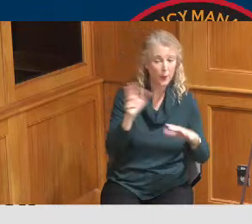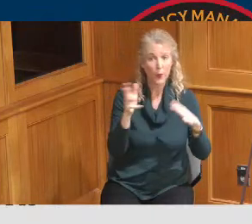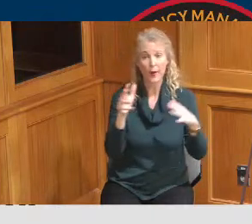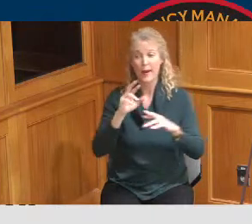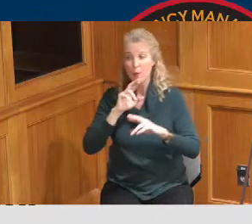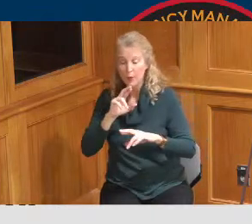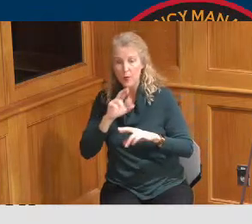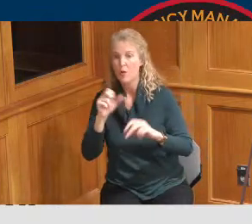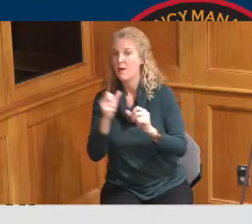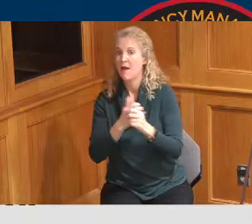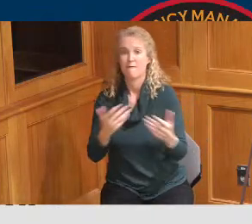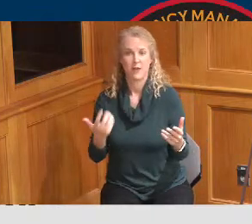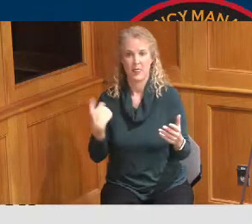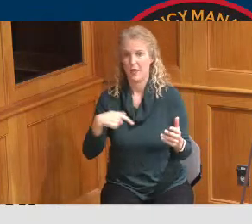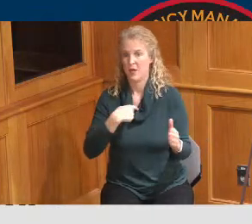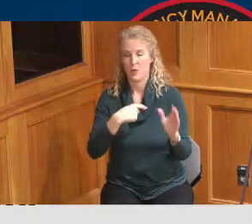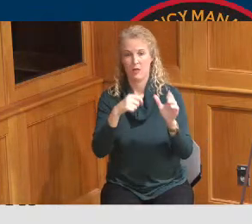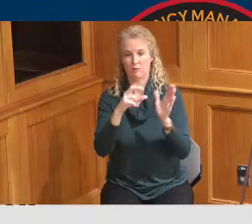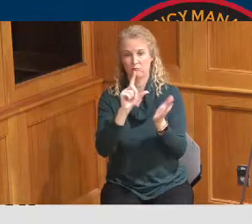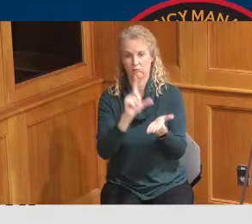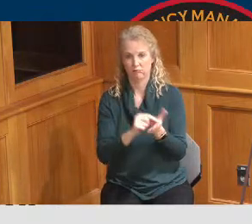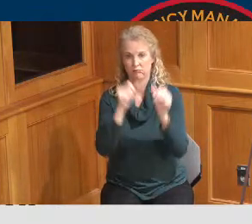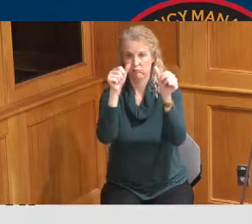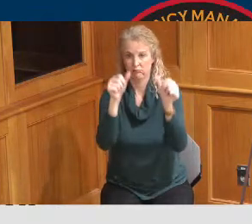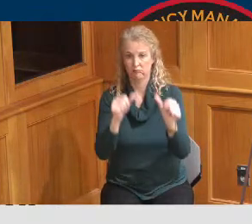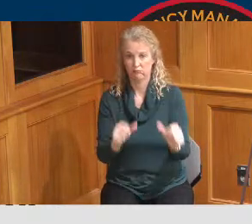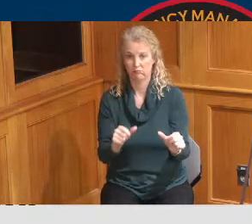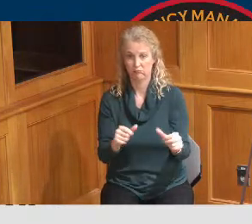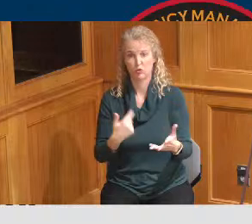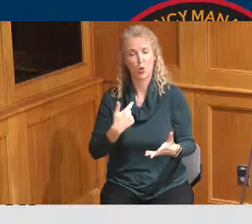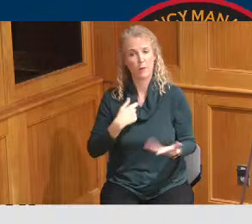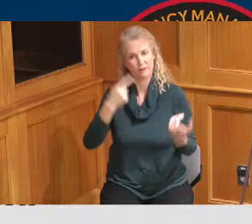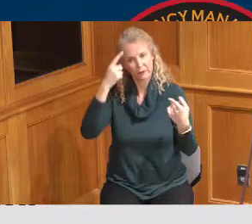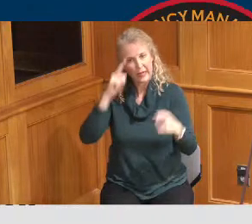everything we were doing right which I think so I'm a big proponent I mean they talk we talk